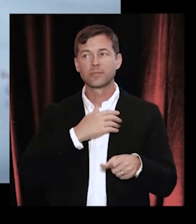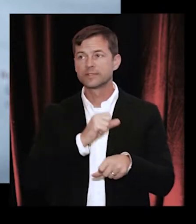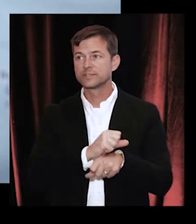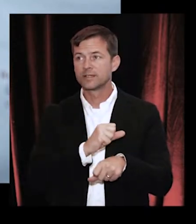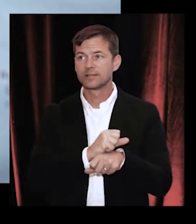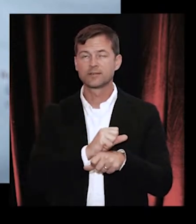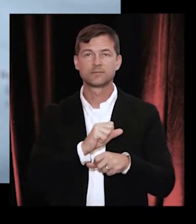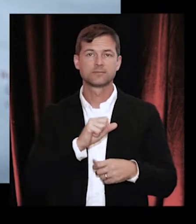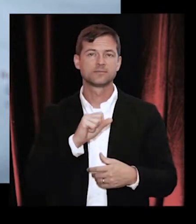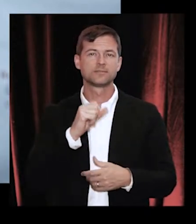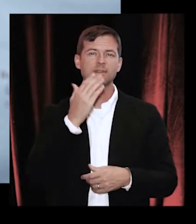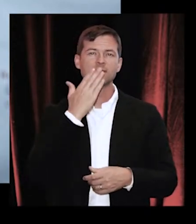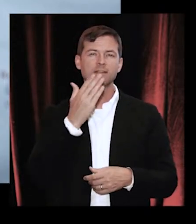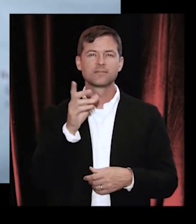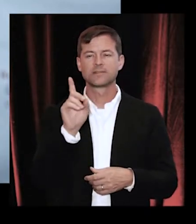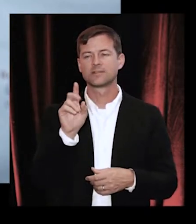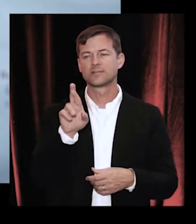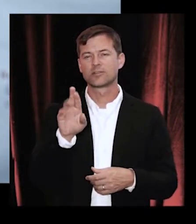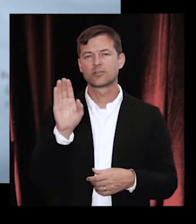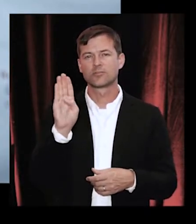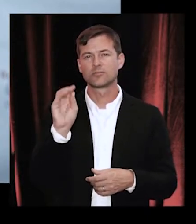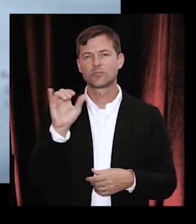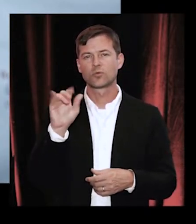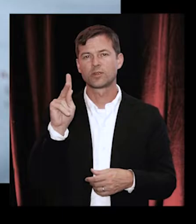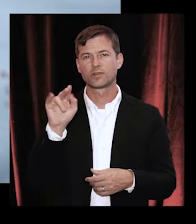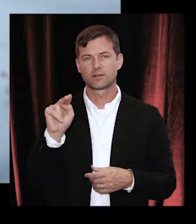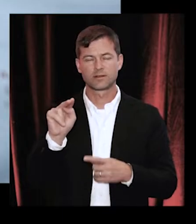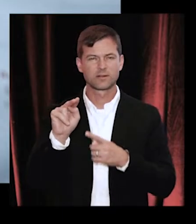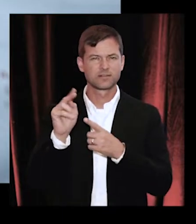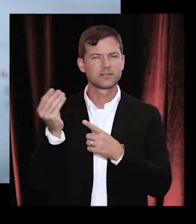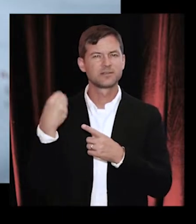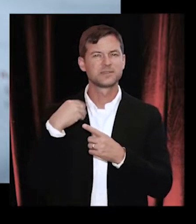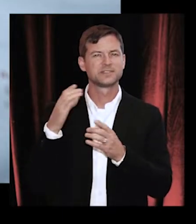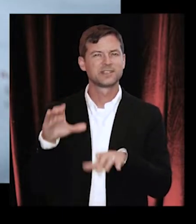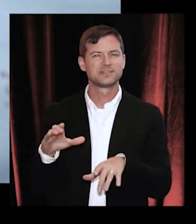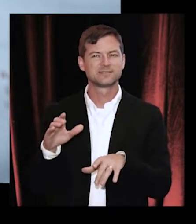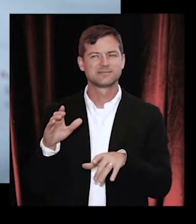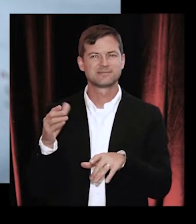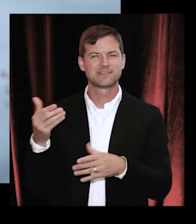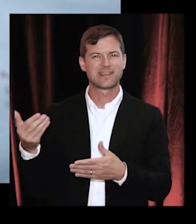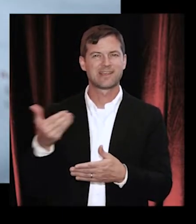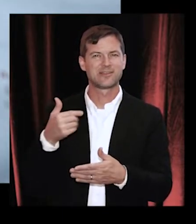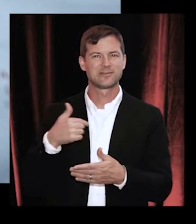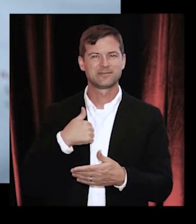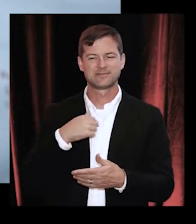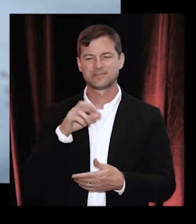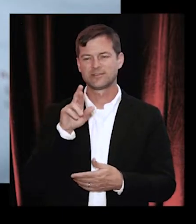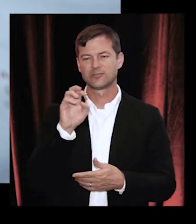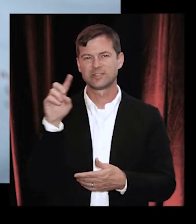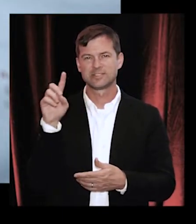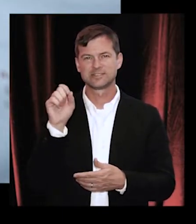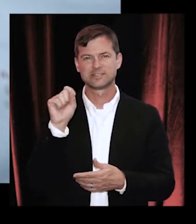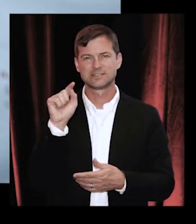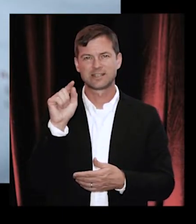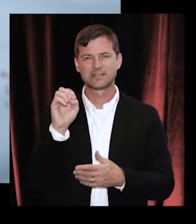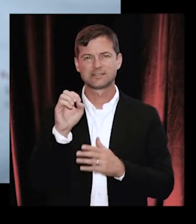Thank you to Dr. Boykin for giving me a chance and hired me here at Reid State Technical College for my supervisor,